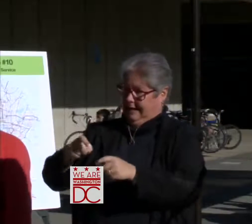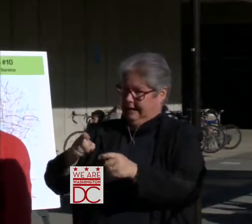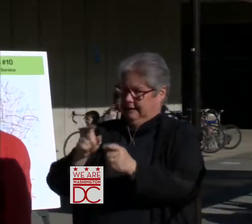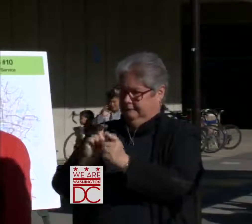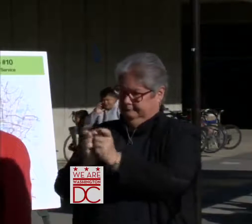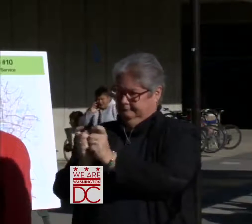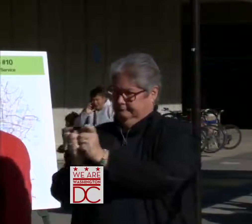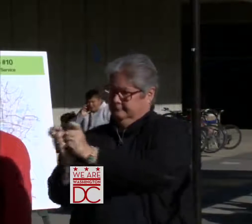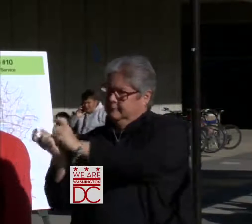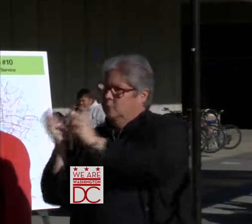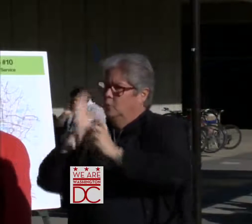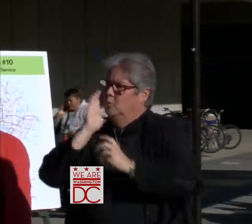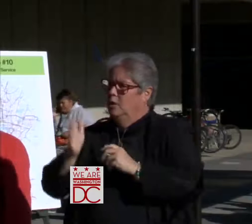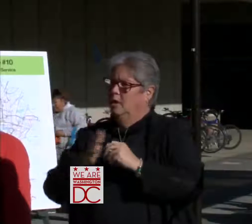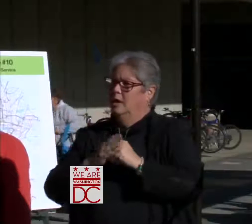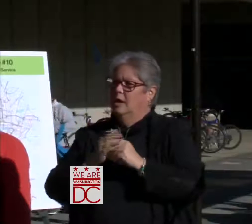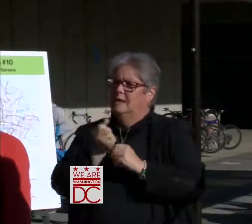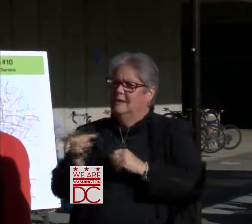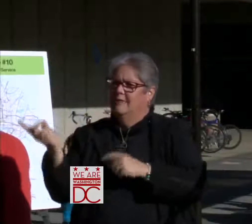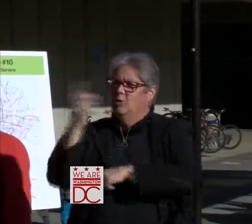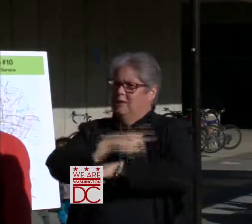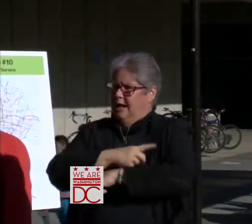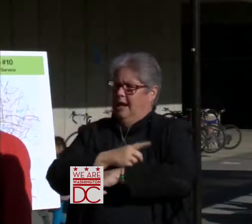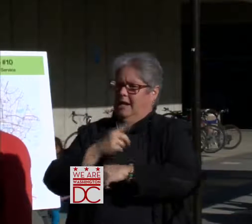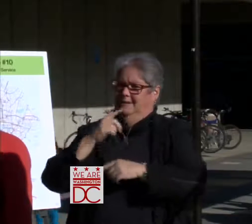WE EXPECT THE FIRST SEVERAL DAYS OF THE SURGE, YOU KNOW, TO BE